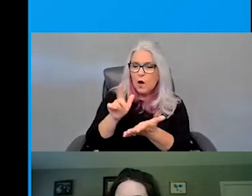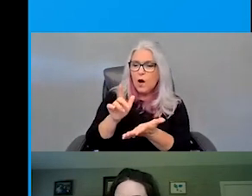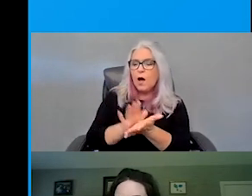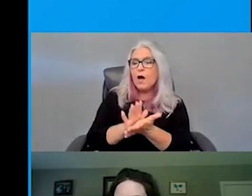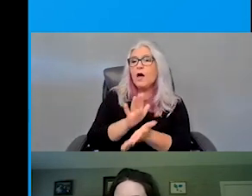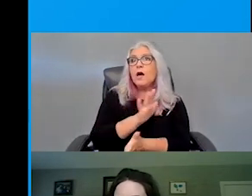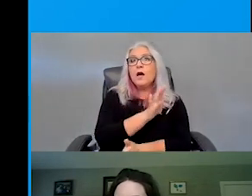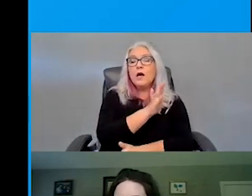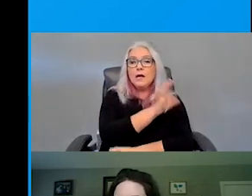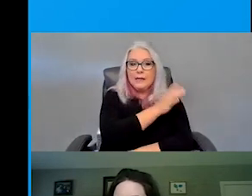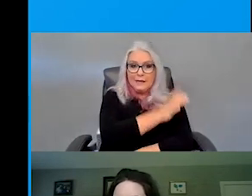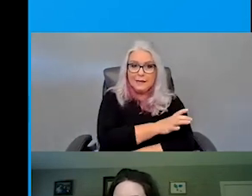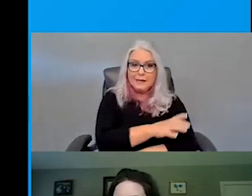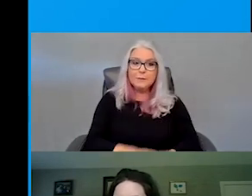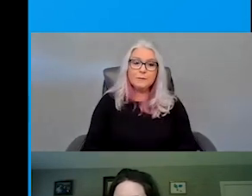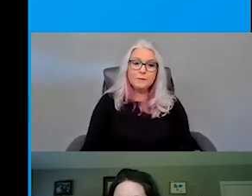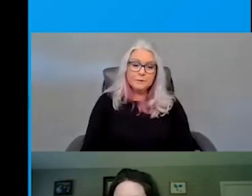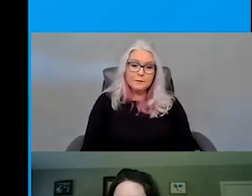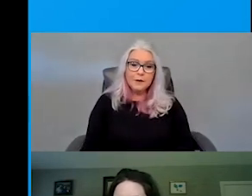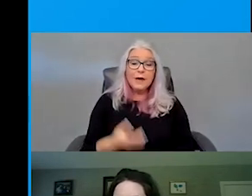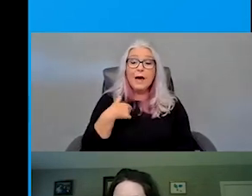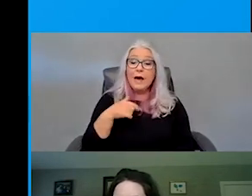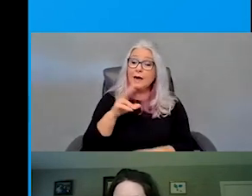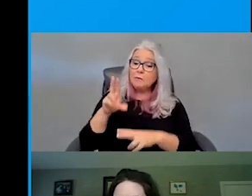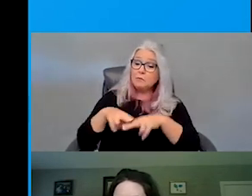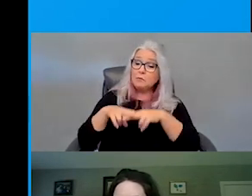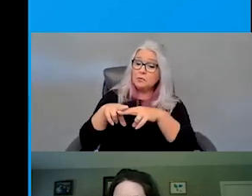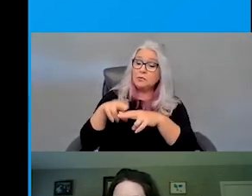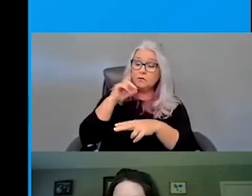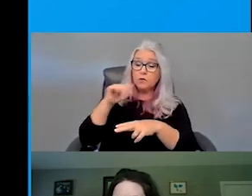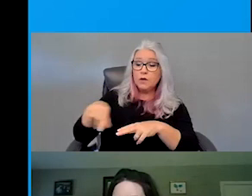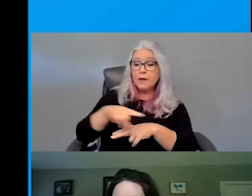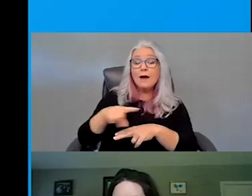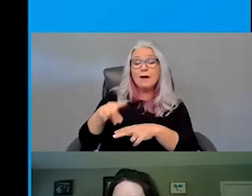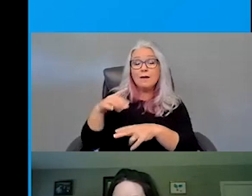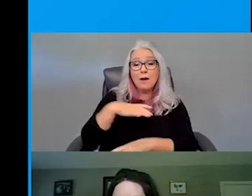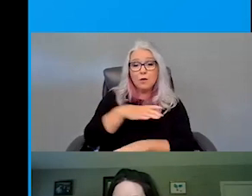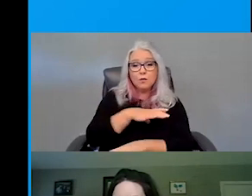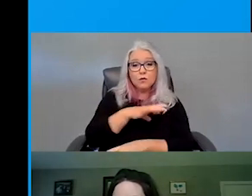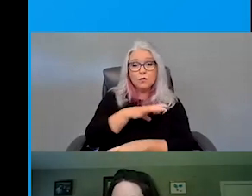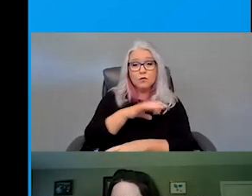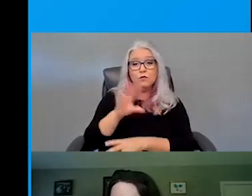Bridgett Burke, I was chair when